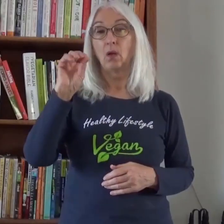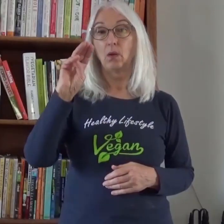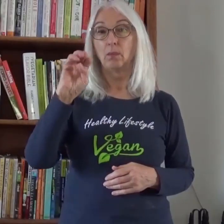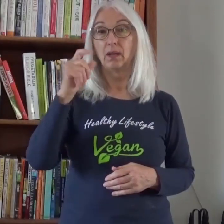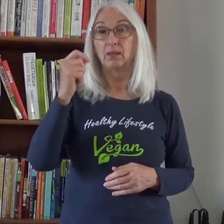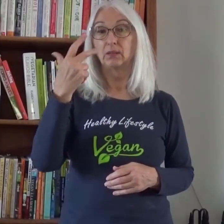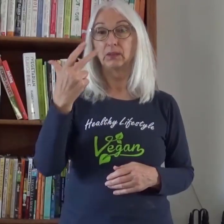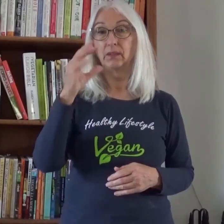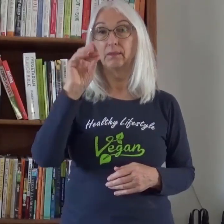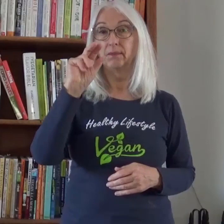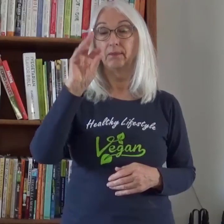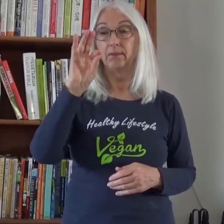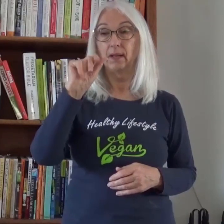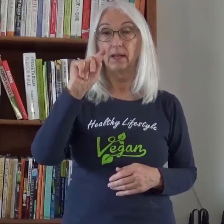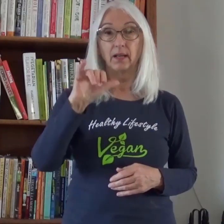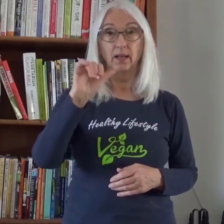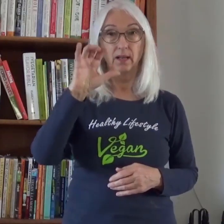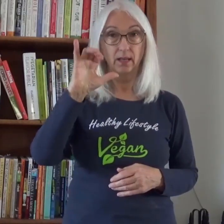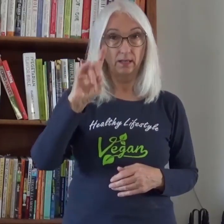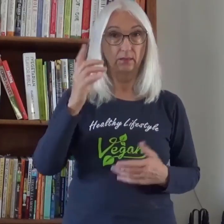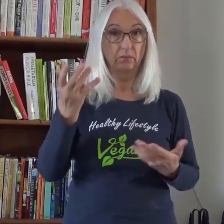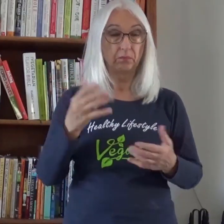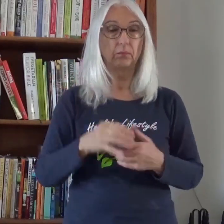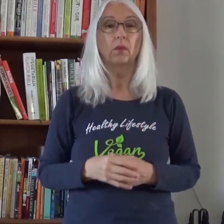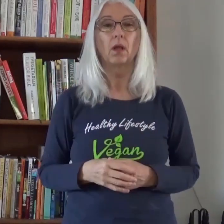Omega-3 Fatty Acids